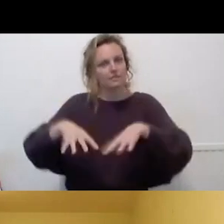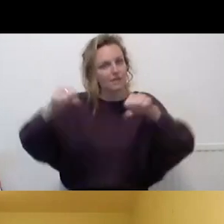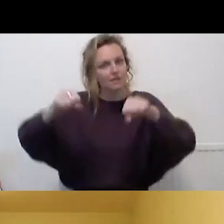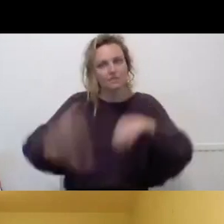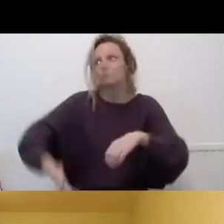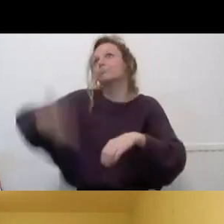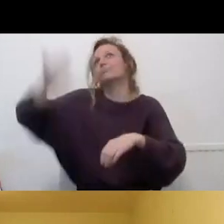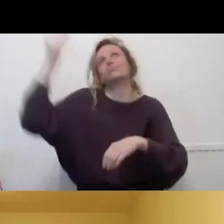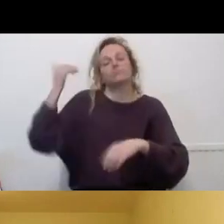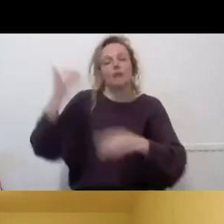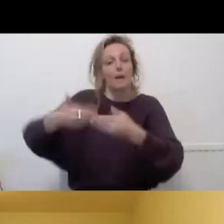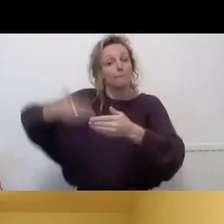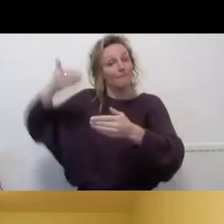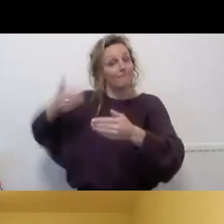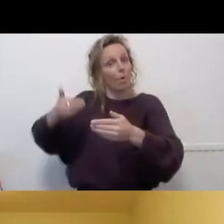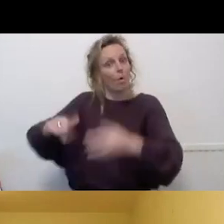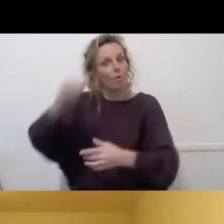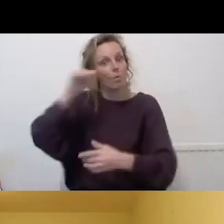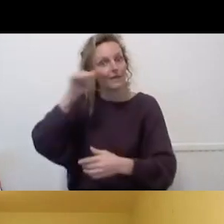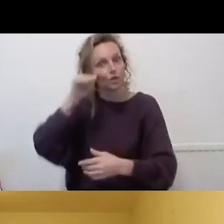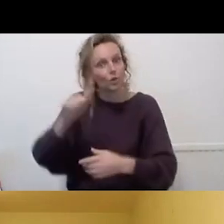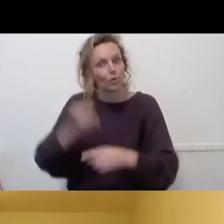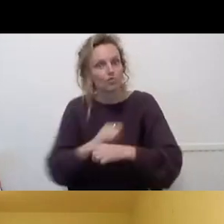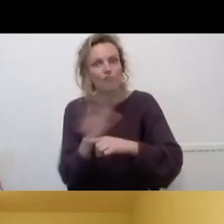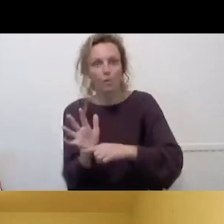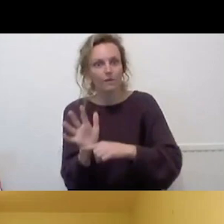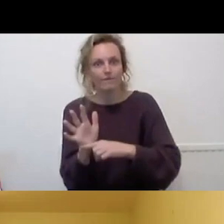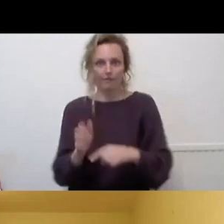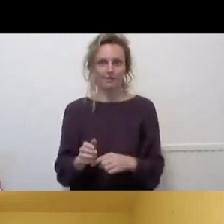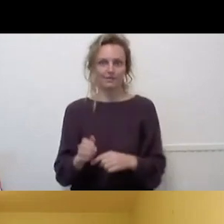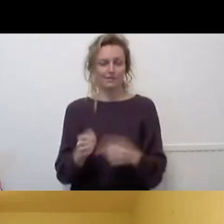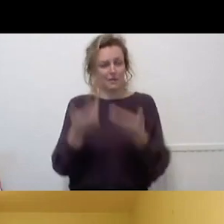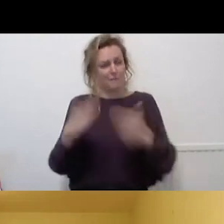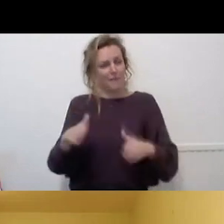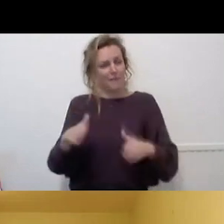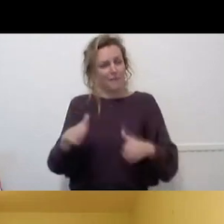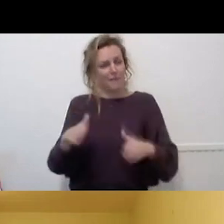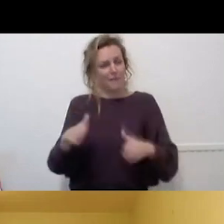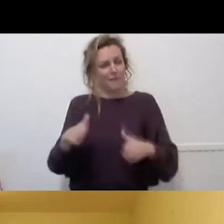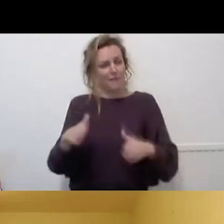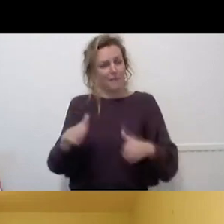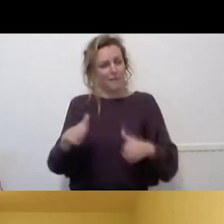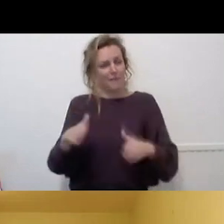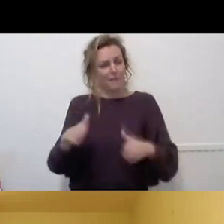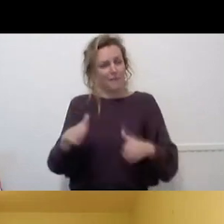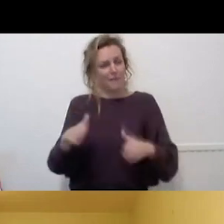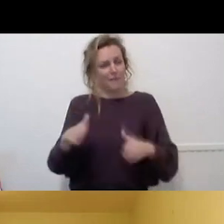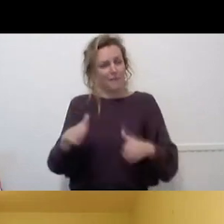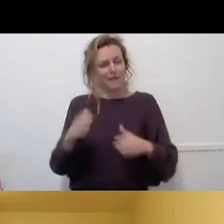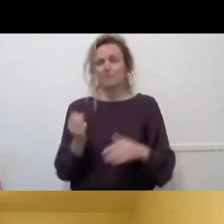vaccines have been developed for hundreds of years now. And over that time, the way we make vaccines